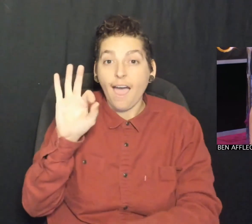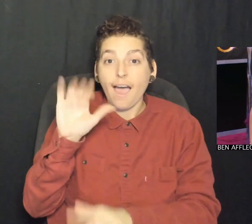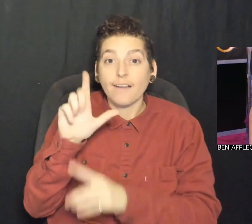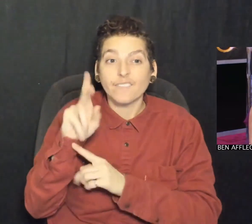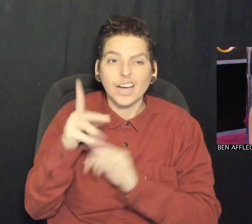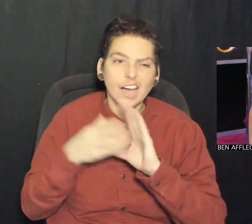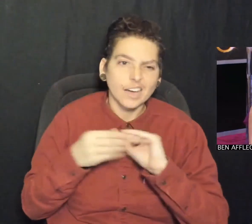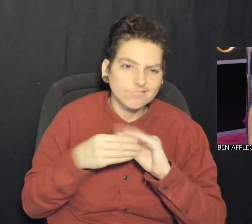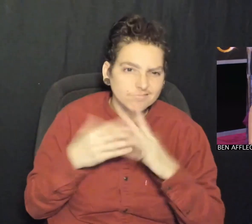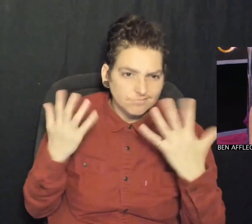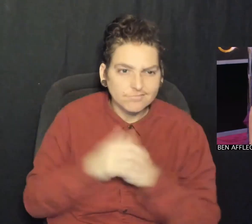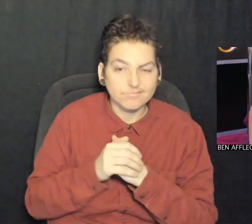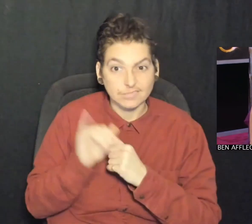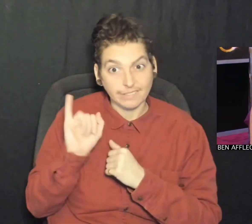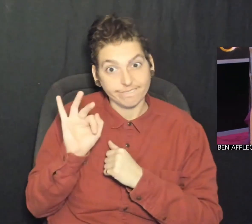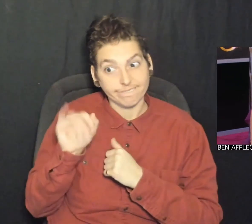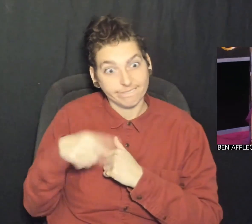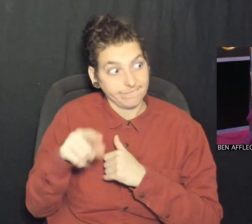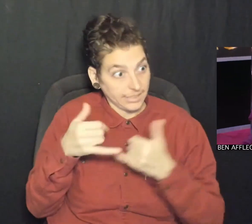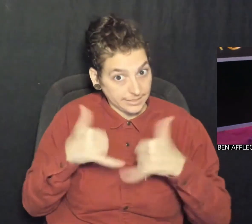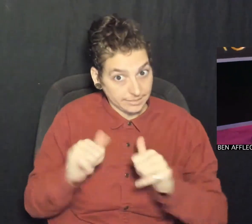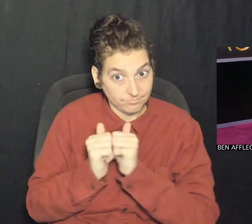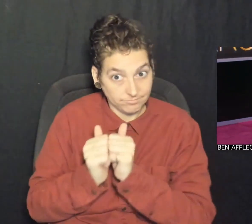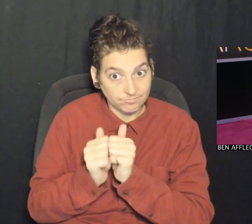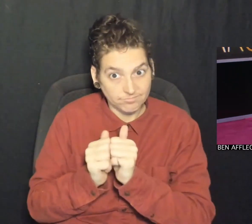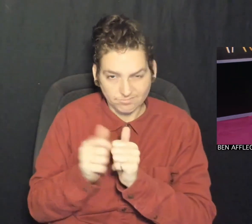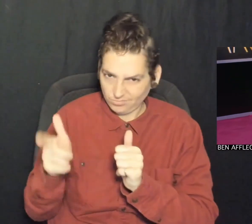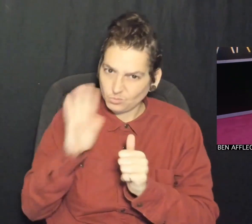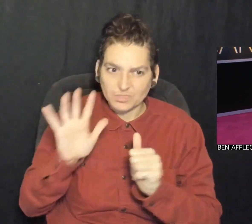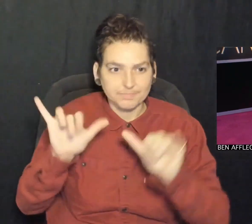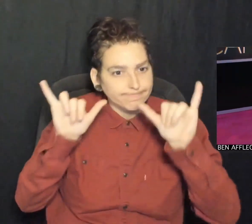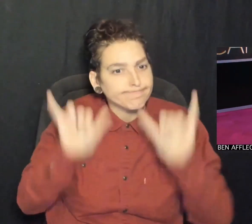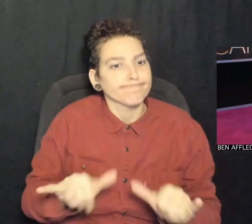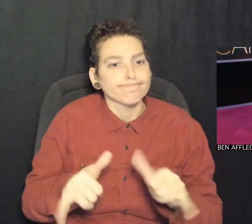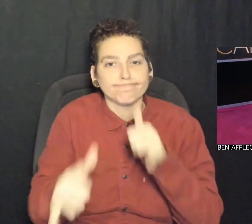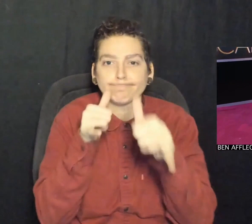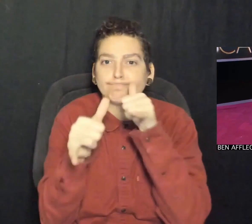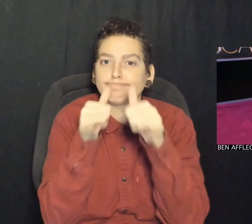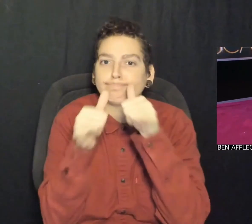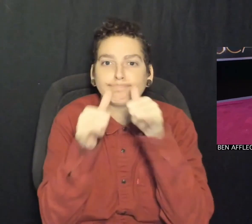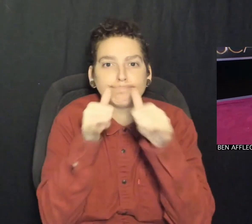10 years of marriage and Affleck says if they were still together he'd probably still be